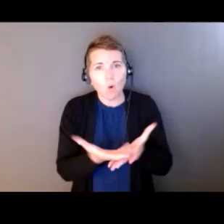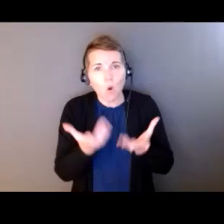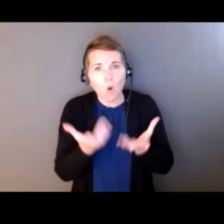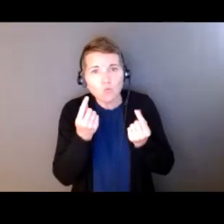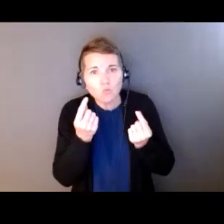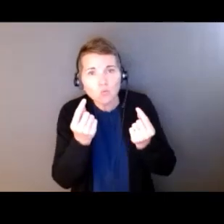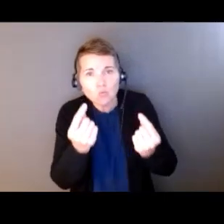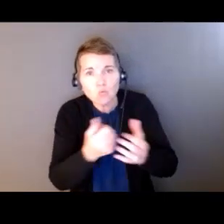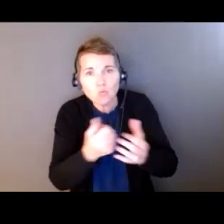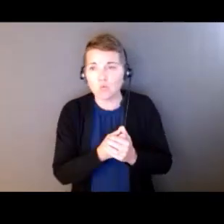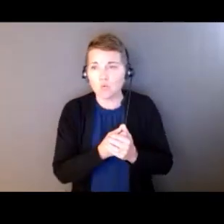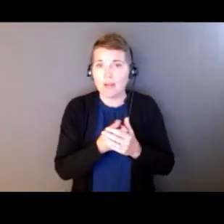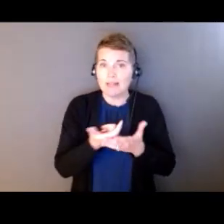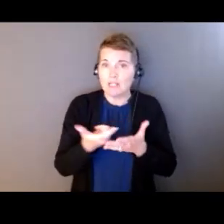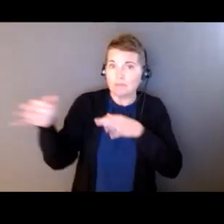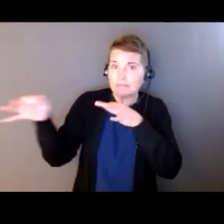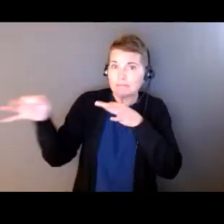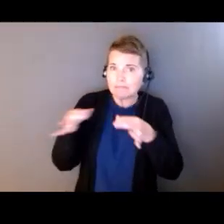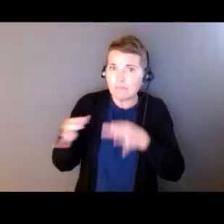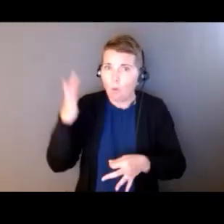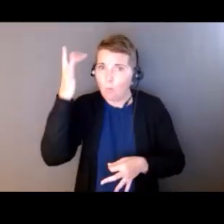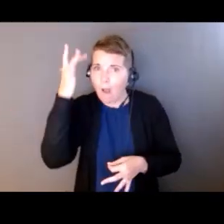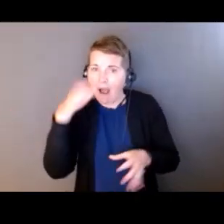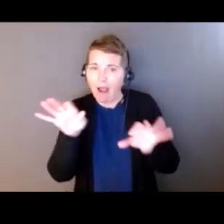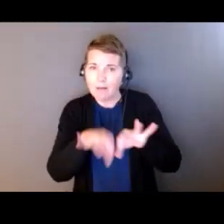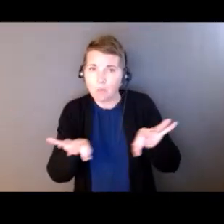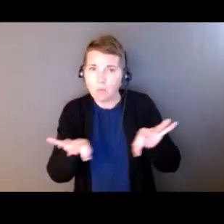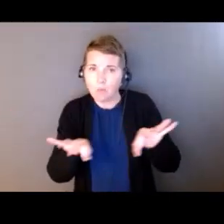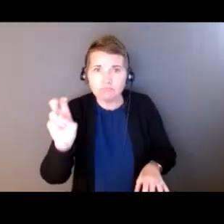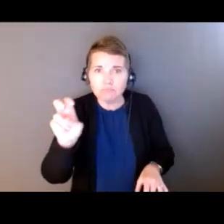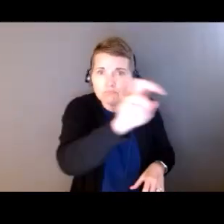destinations, for example, describing the opportunities that are